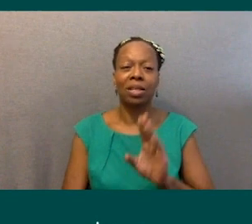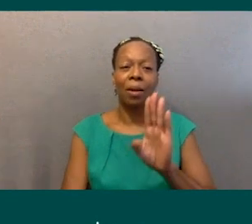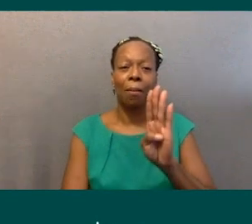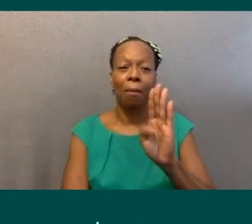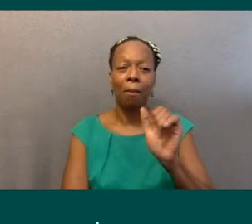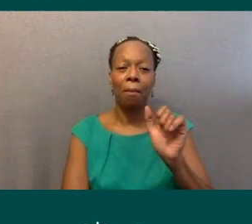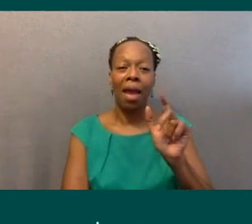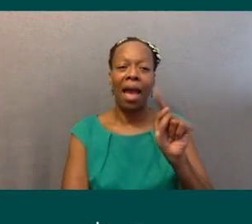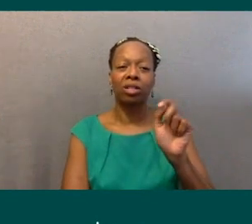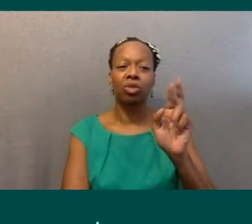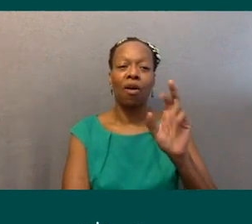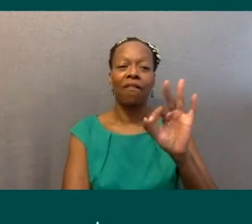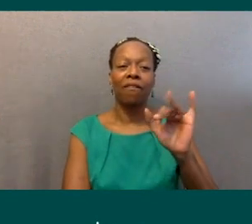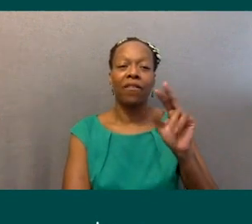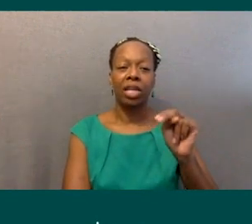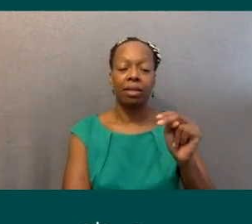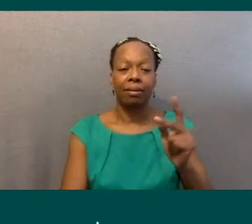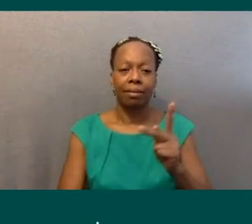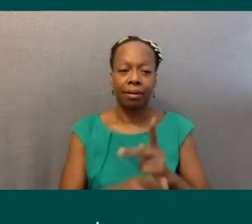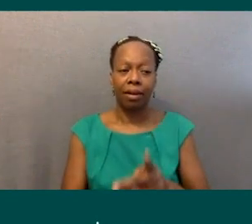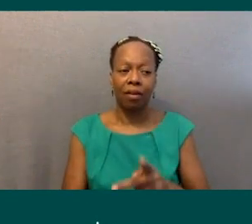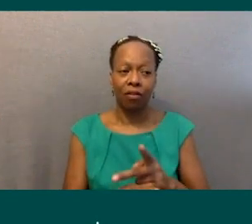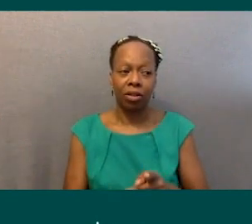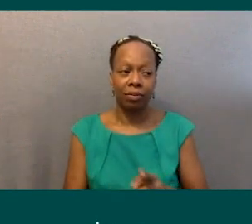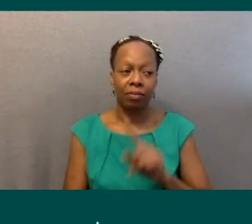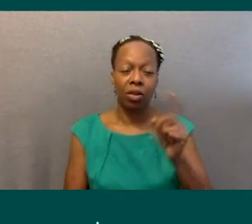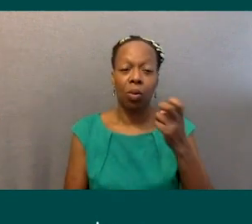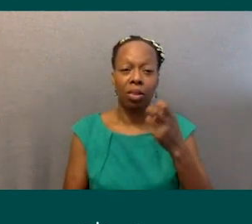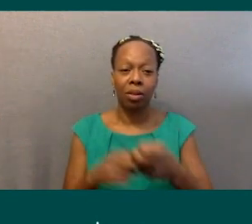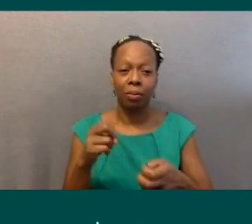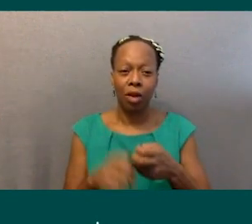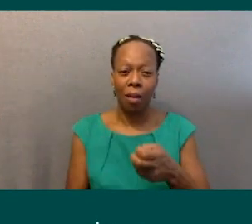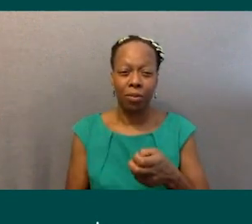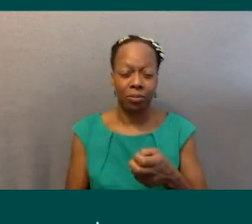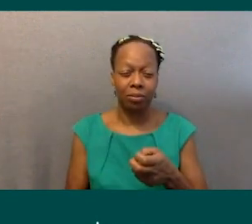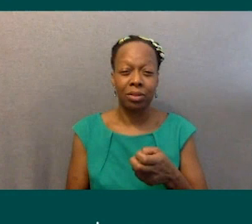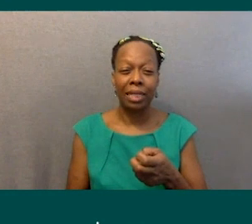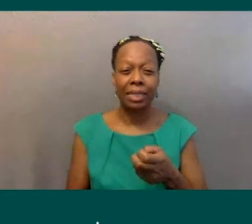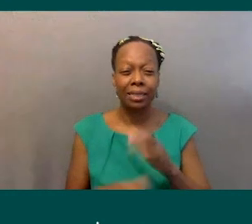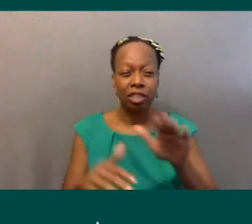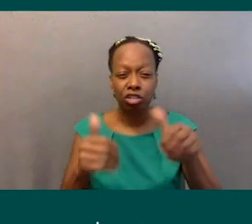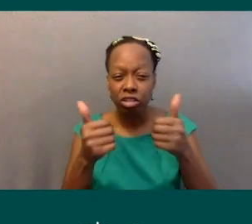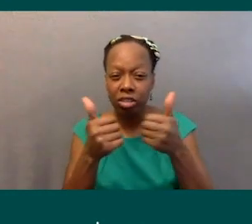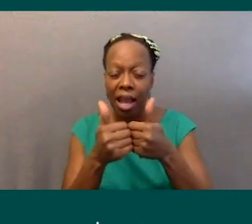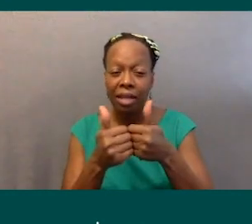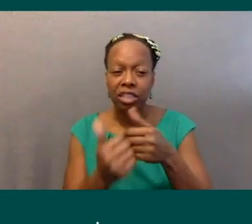only problem is to find that sufficient dose is very, very difficult.